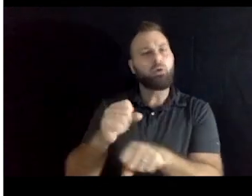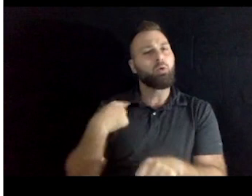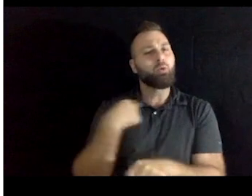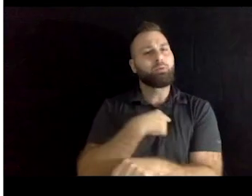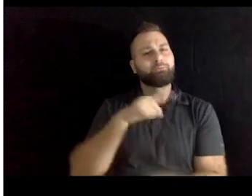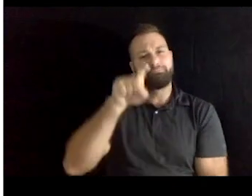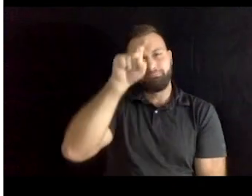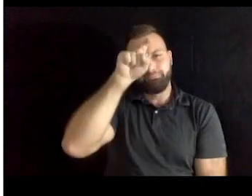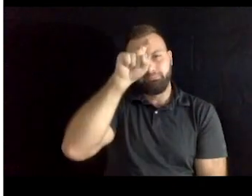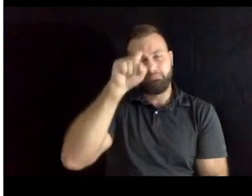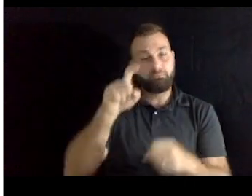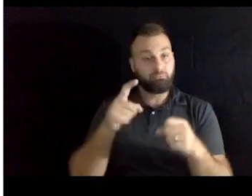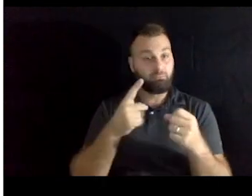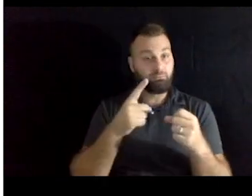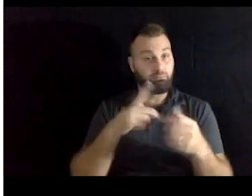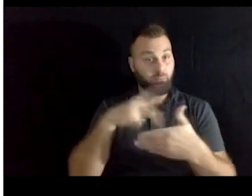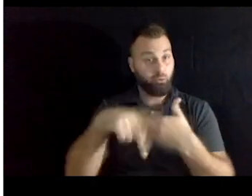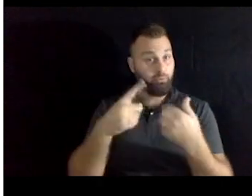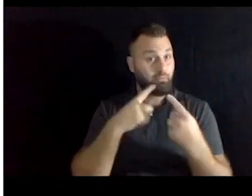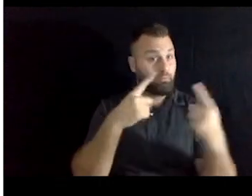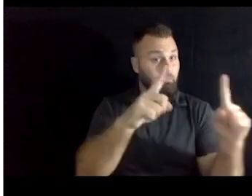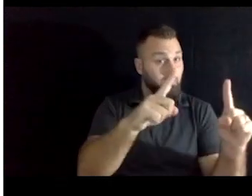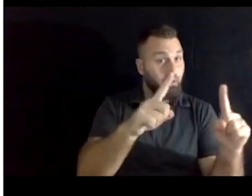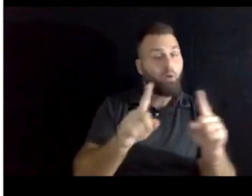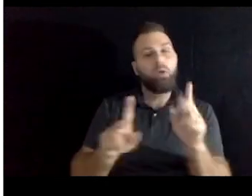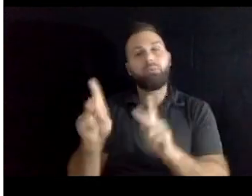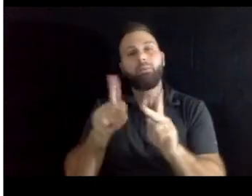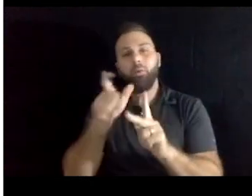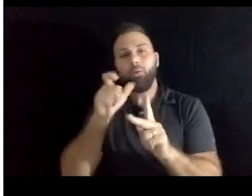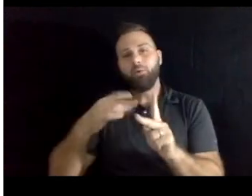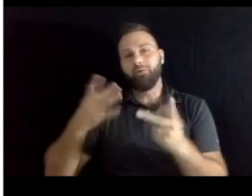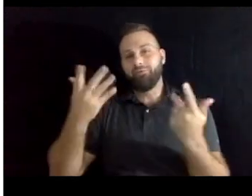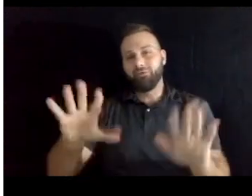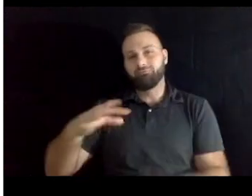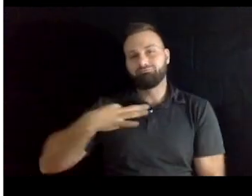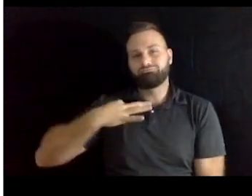effective or it was because the people who volunteered for the program were